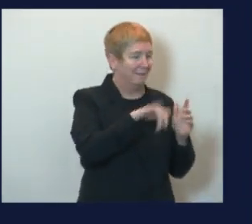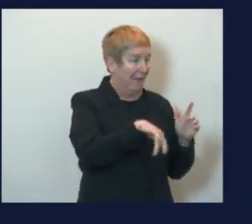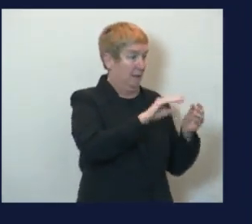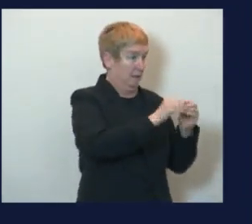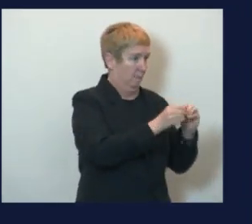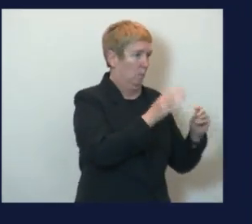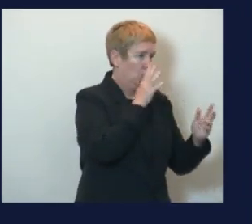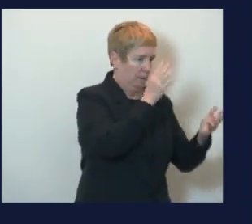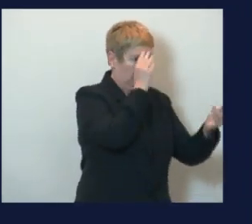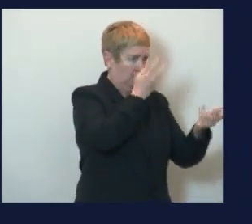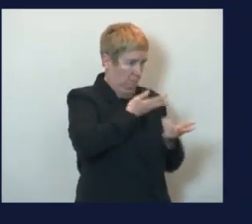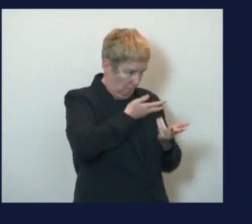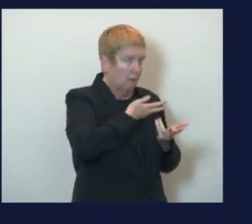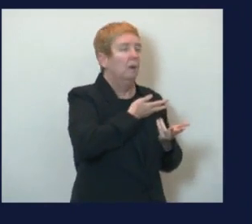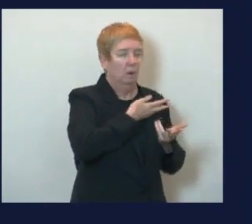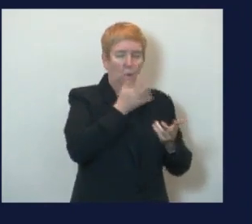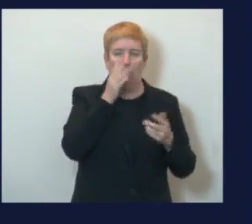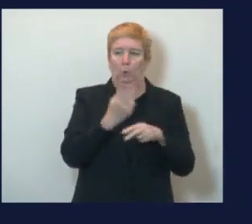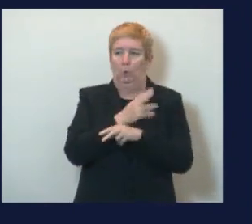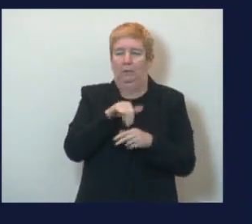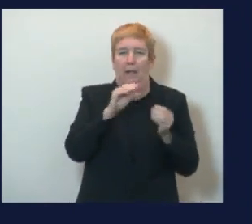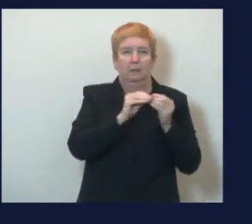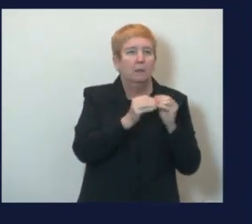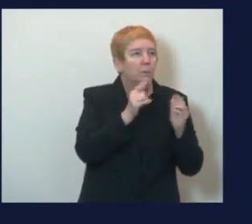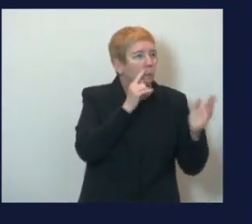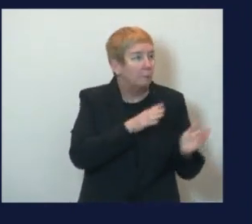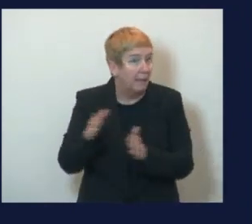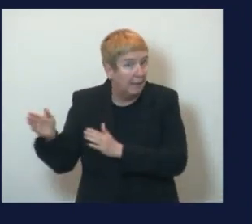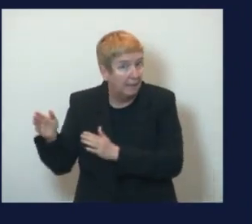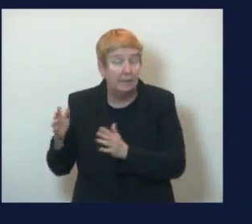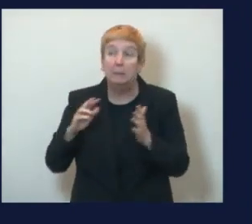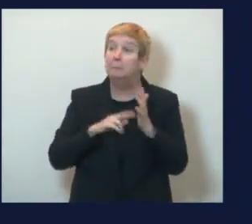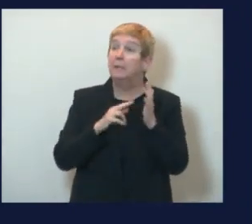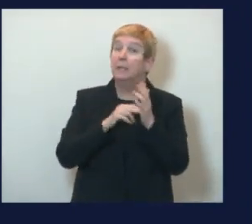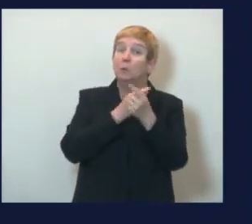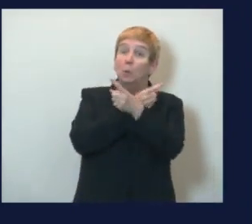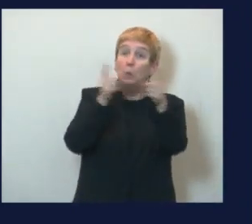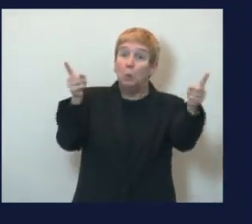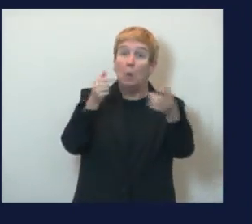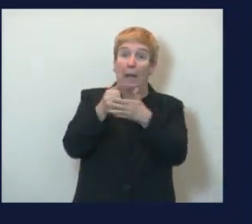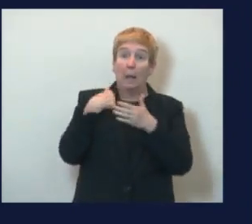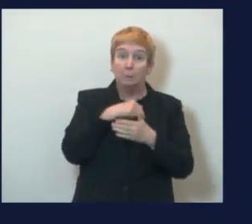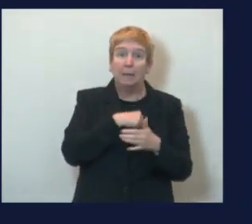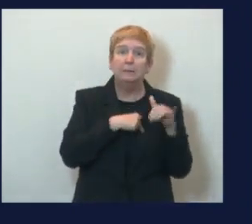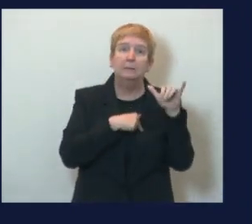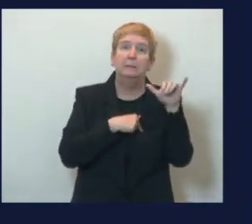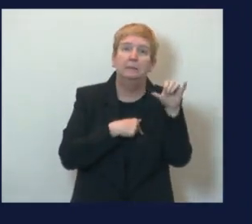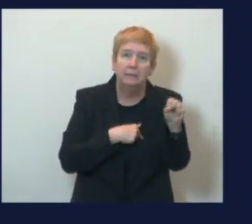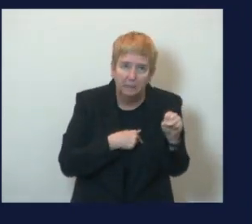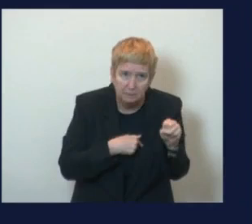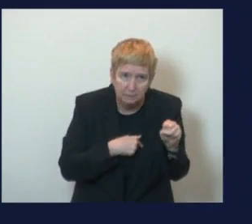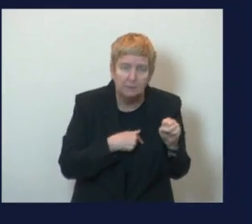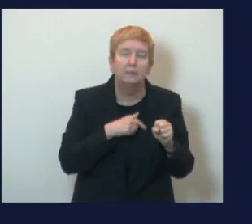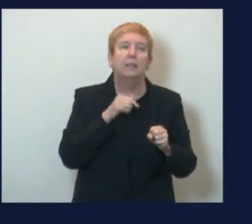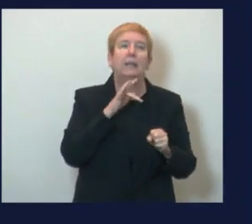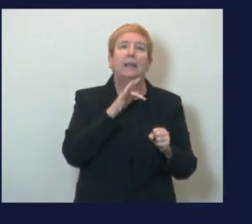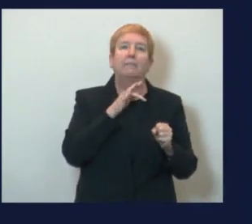HOW QUICKLY IS IT SPREADING? WHAT ARE THOSE RATES AND RATIOS AND THAT’S HOW WE’LL KEEP MAKING DECISIONS.